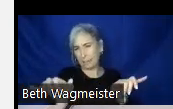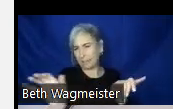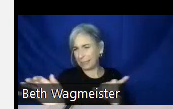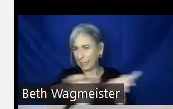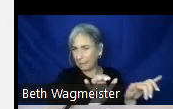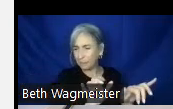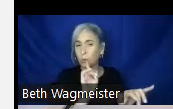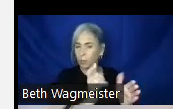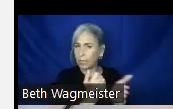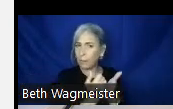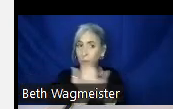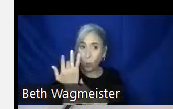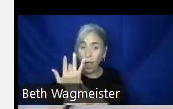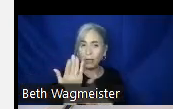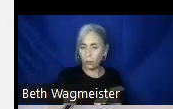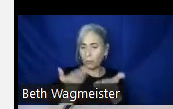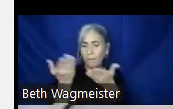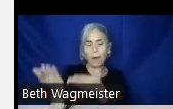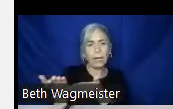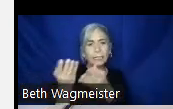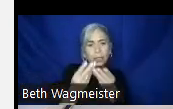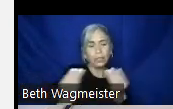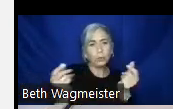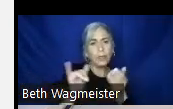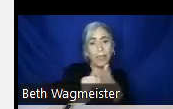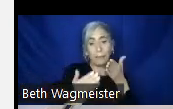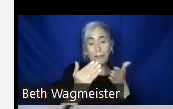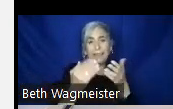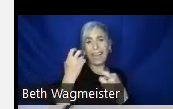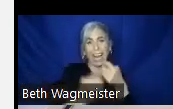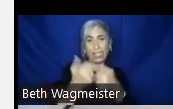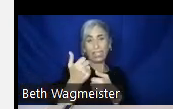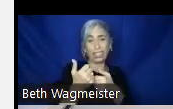really helpful. Then you are providing solutions that maybe are harder to make inaccessible. And